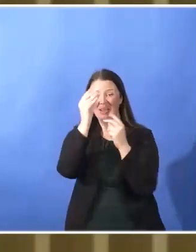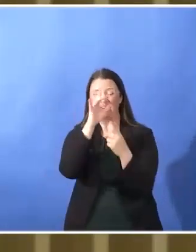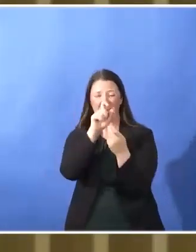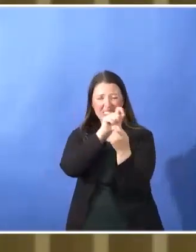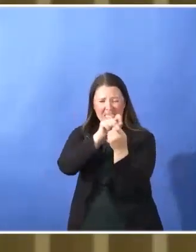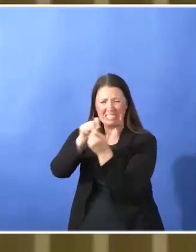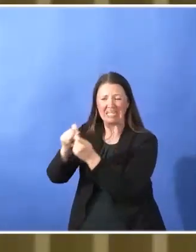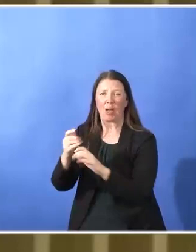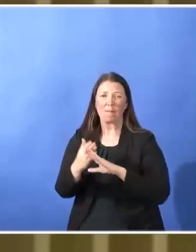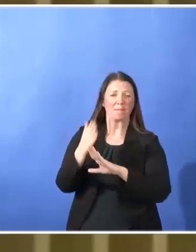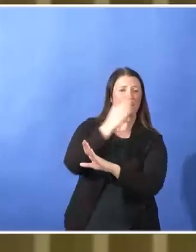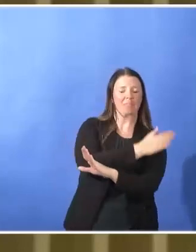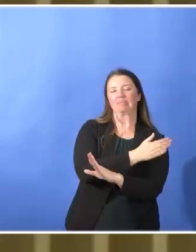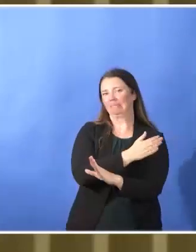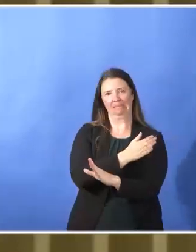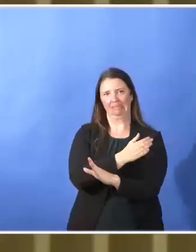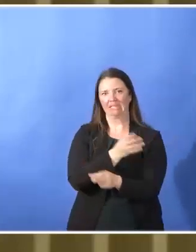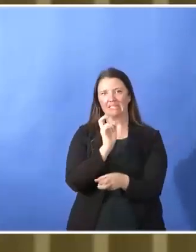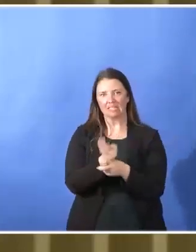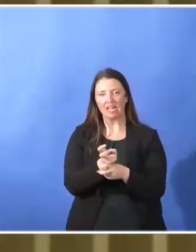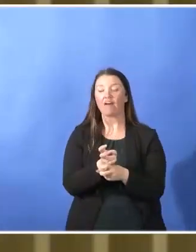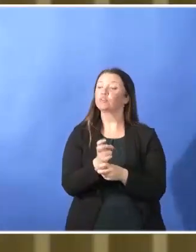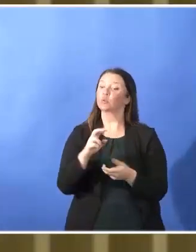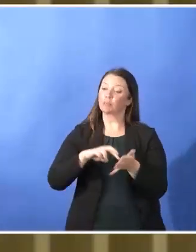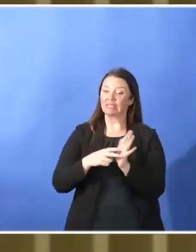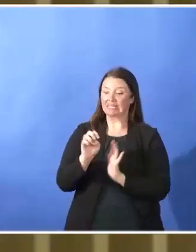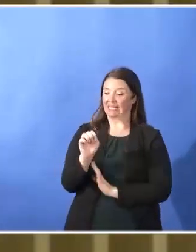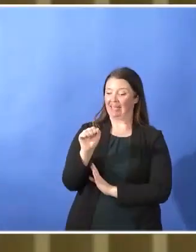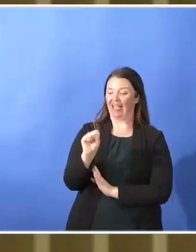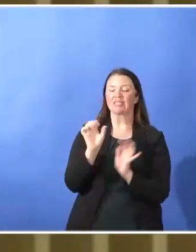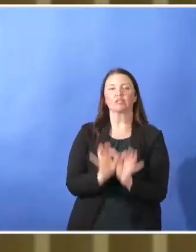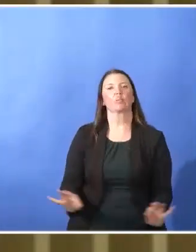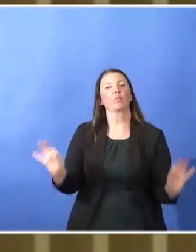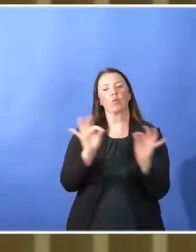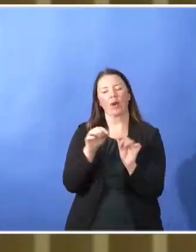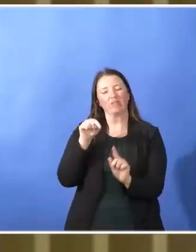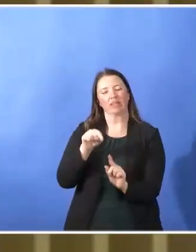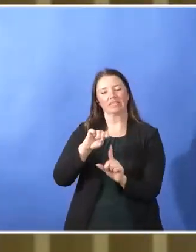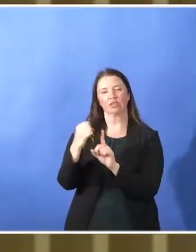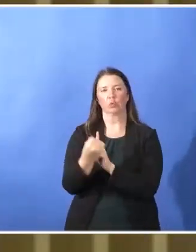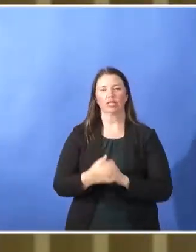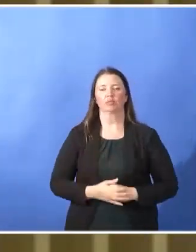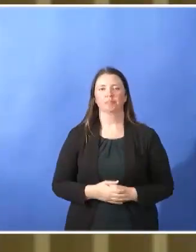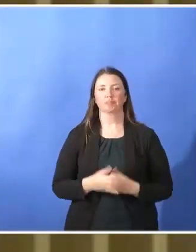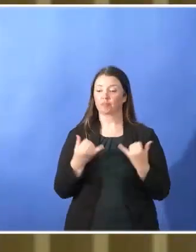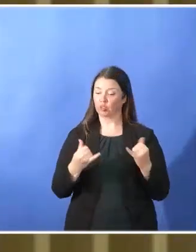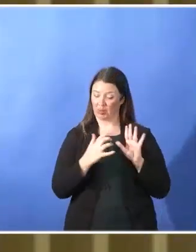EAS IS SOMETIMES PARTICULARLY KEY IN THOSE SITUATIONS. TODAY'S ITEMS ENSURE THAT PEOPLE WHO ARE DEAF OR HARD OF